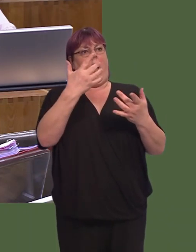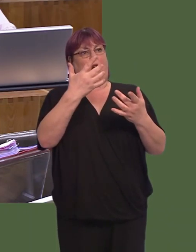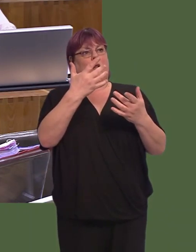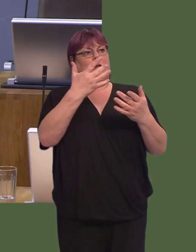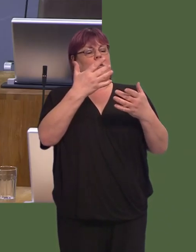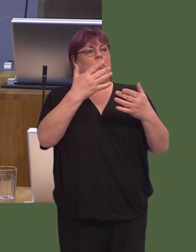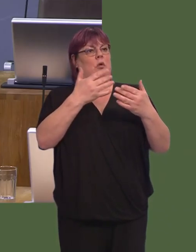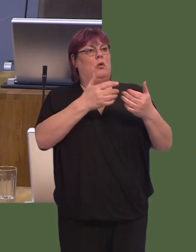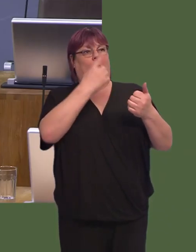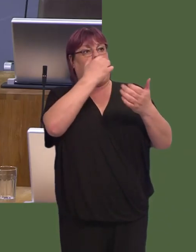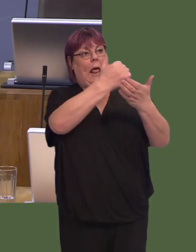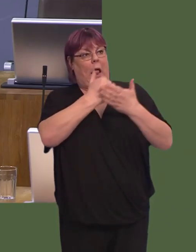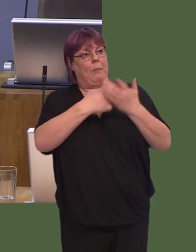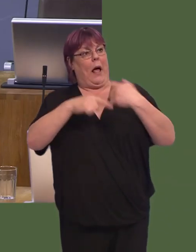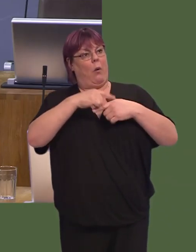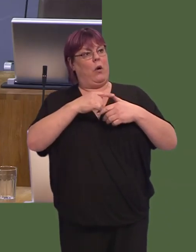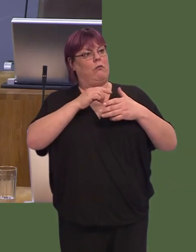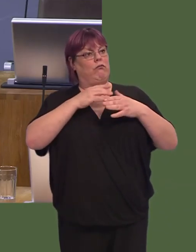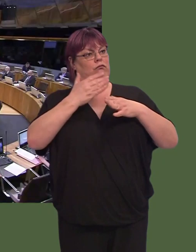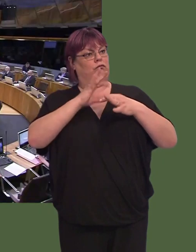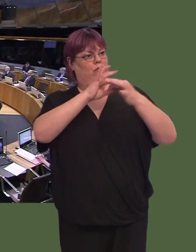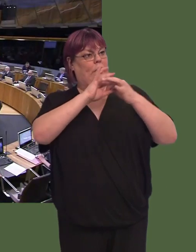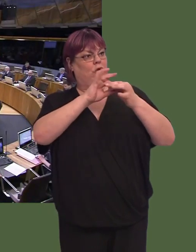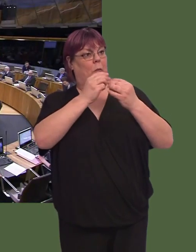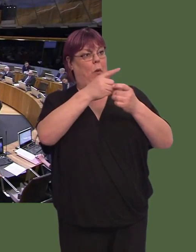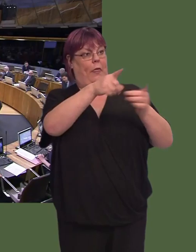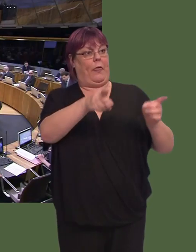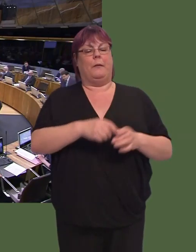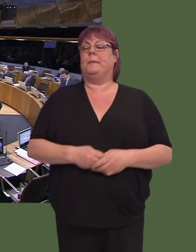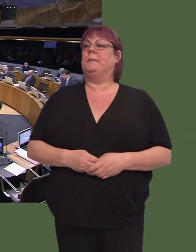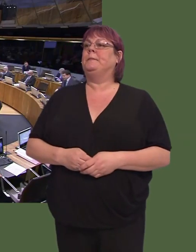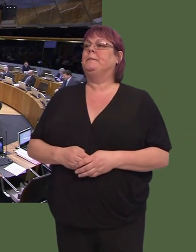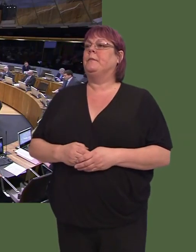Y Llywydd / The Llywydd: Ar ran arweinydd Plaid Cymru, Rhun ap Iorwerth. Rhun ap Iorwerth AM: Diolch yn fawr iawn, Llywydd.